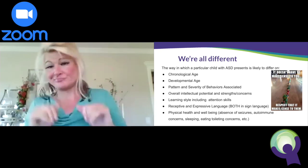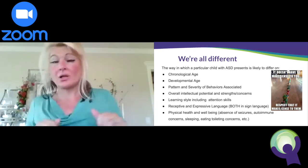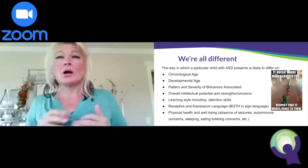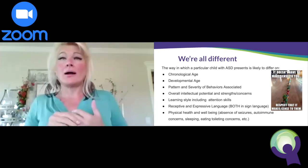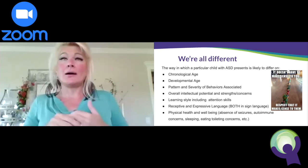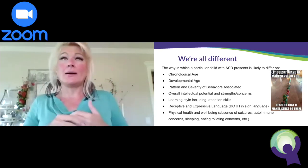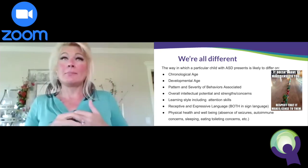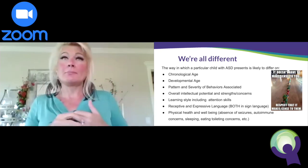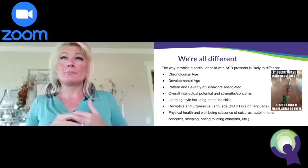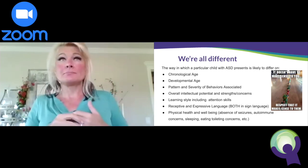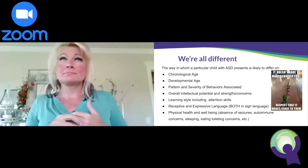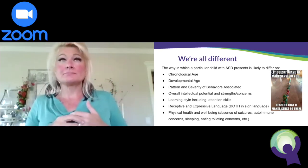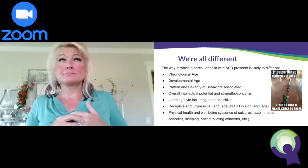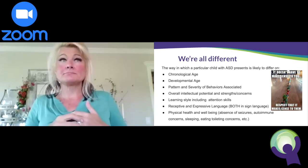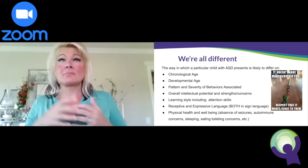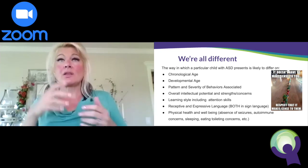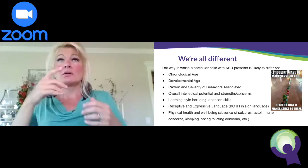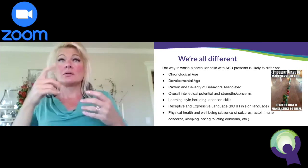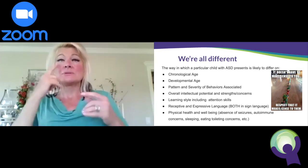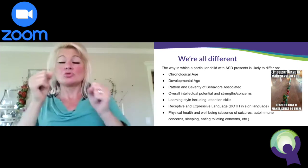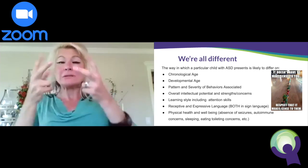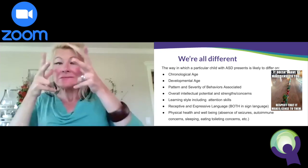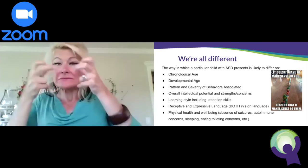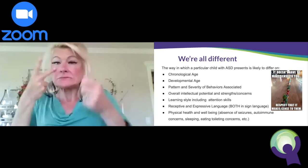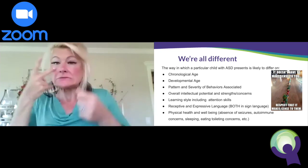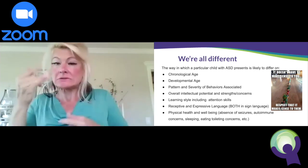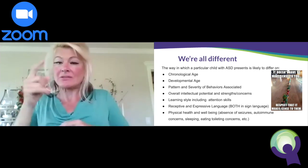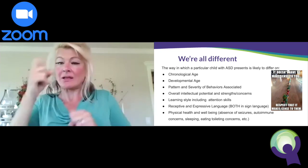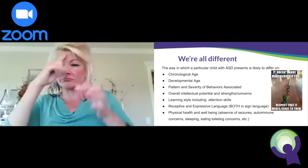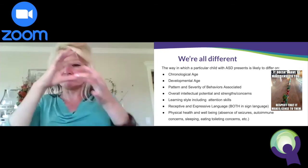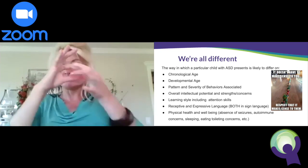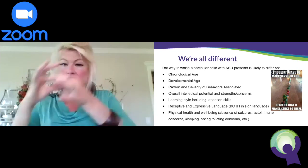diagnosed...oh